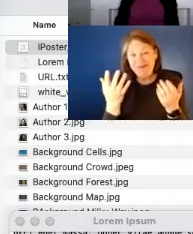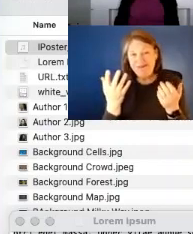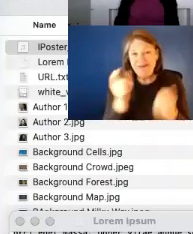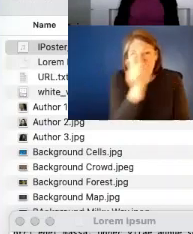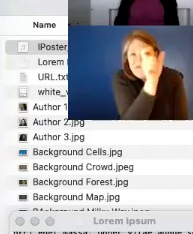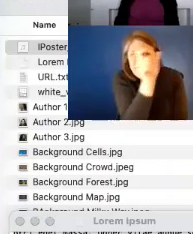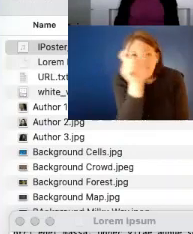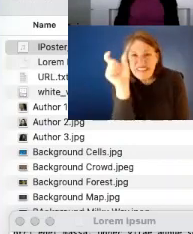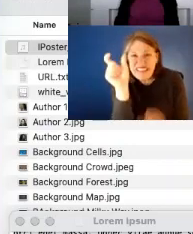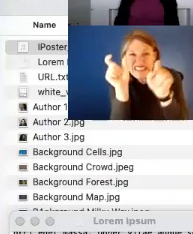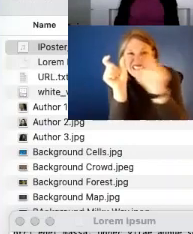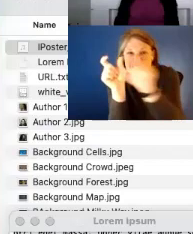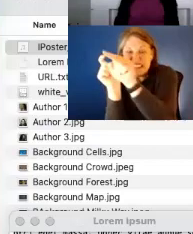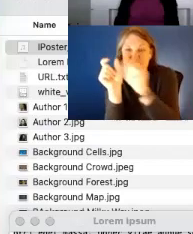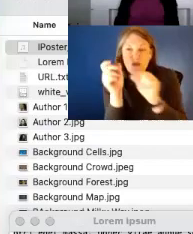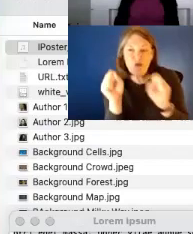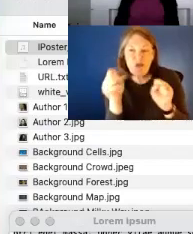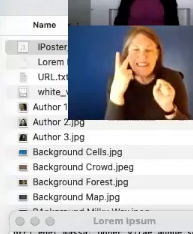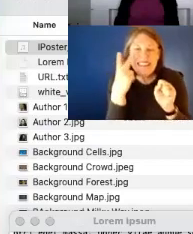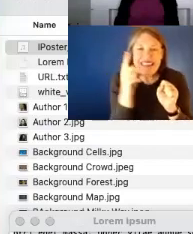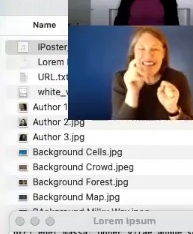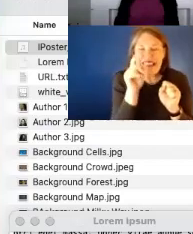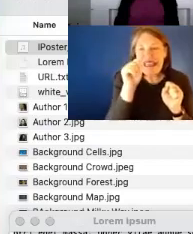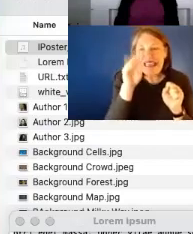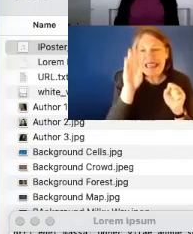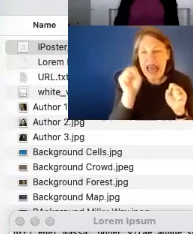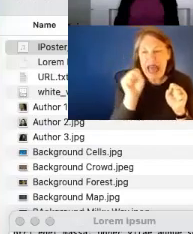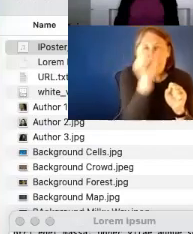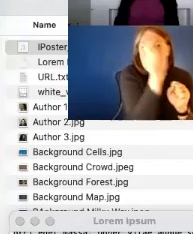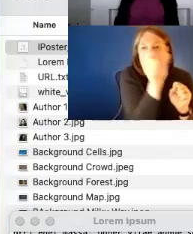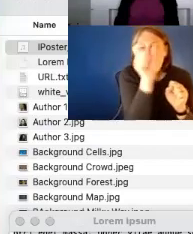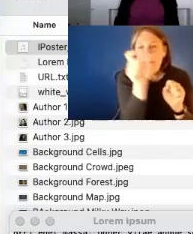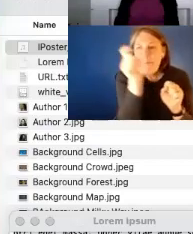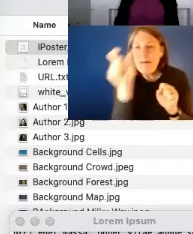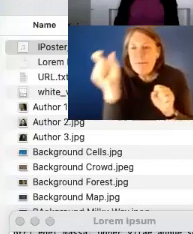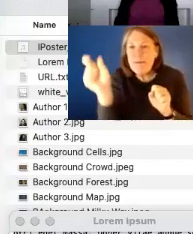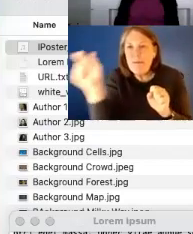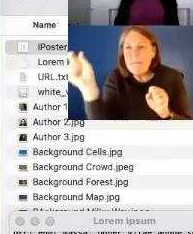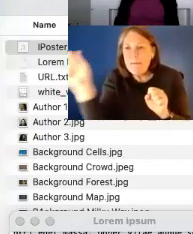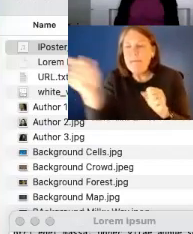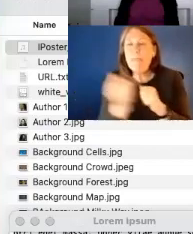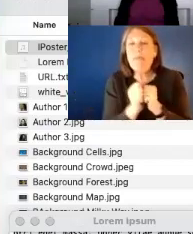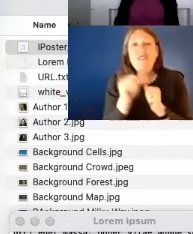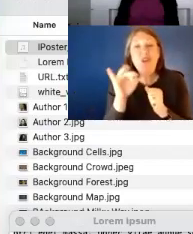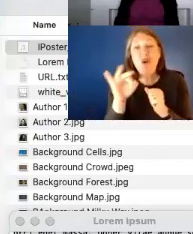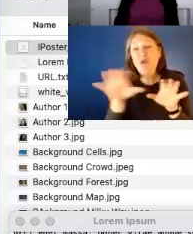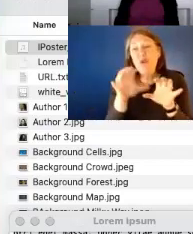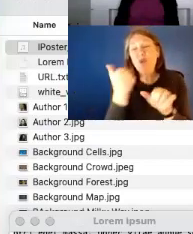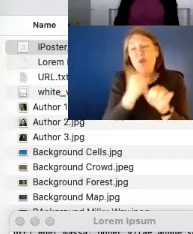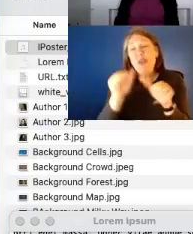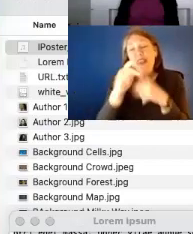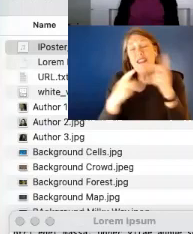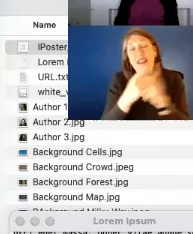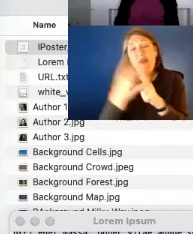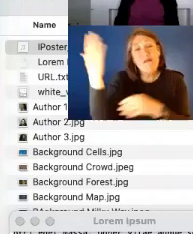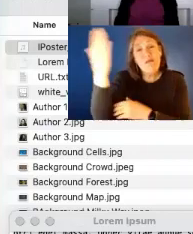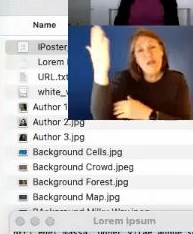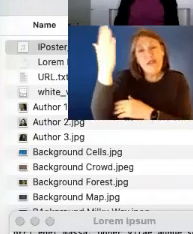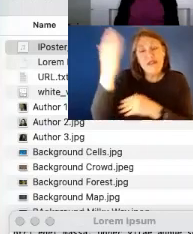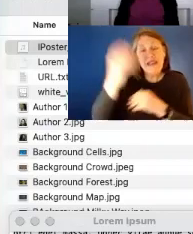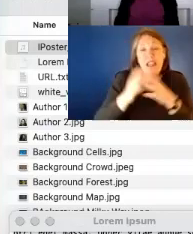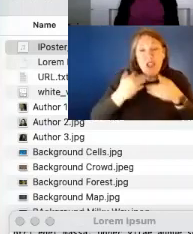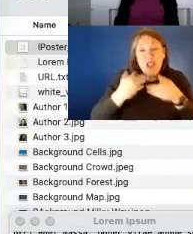07:33:44 in your tabs, so if you are going to be any kind of presentation during a session